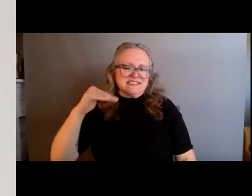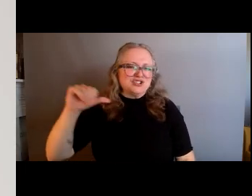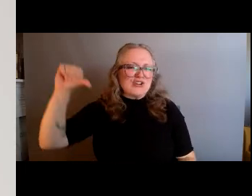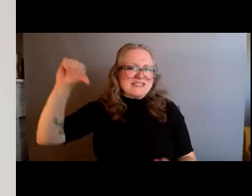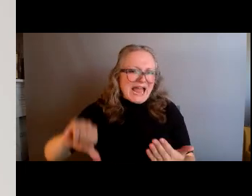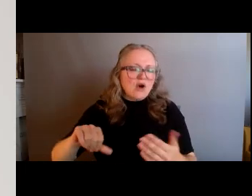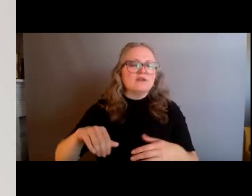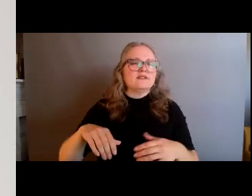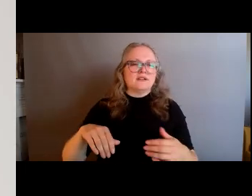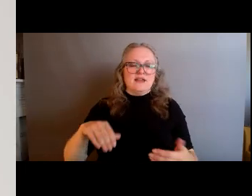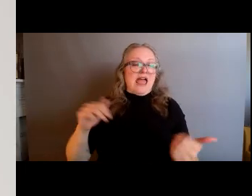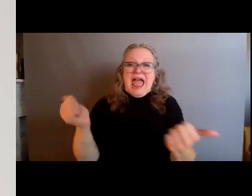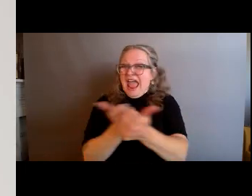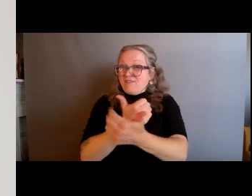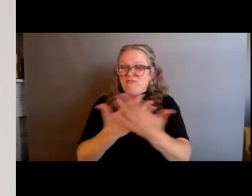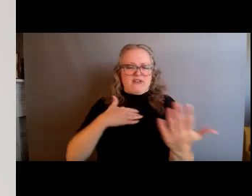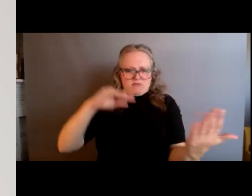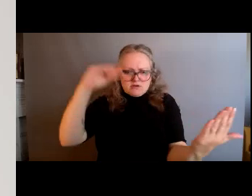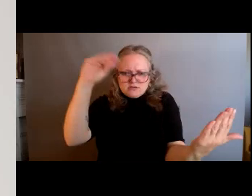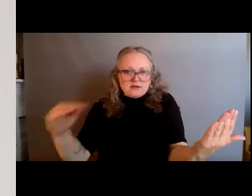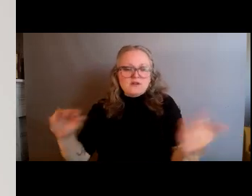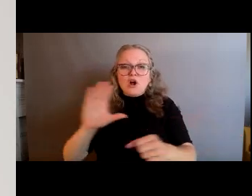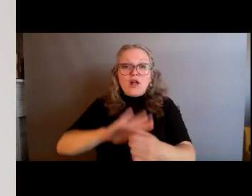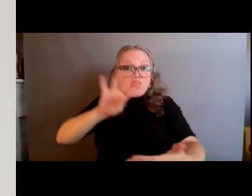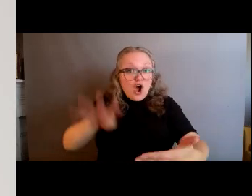chart all of that on an audiogram. So the three things that audiogram's